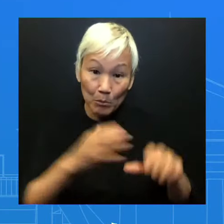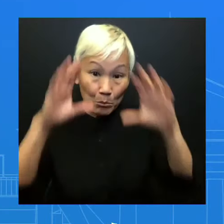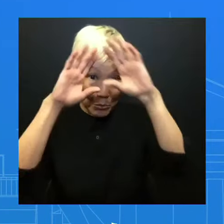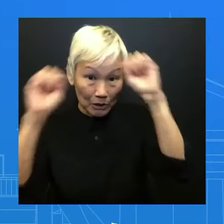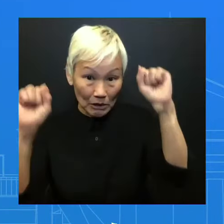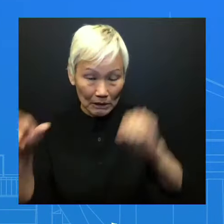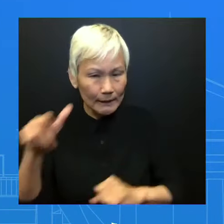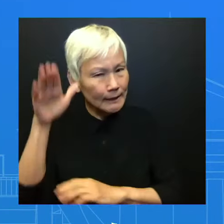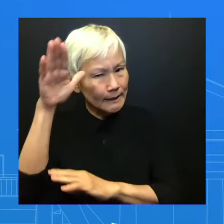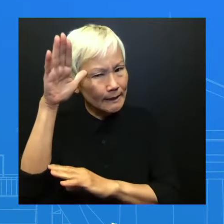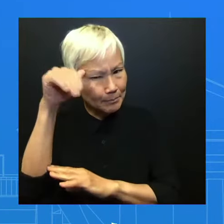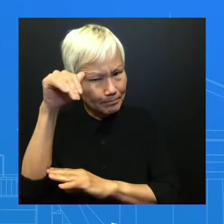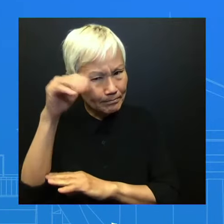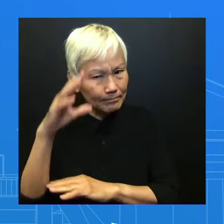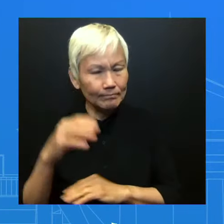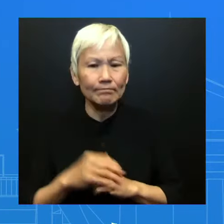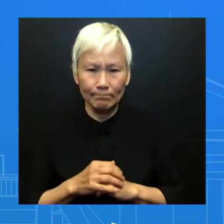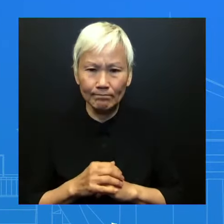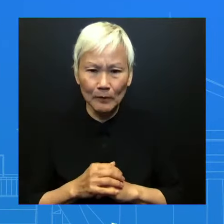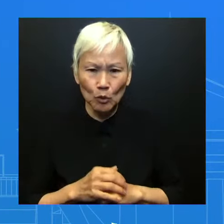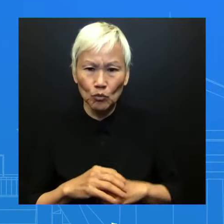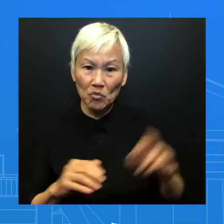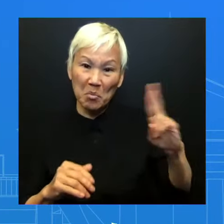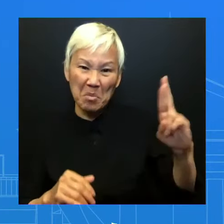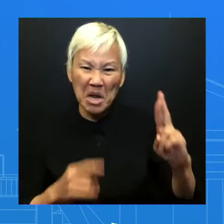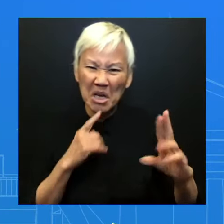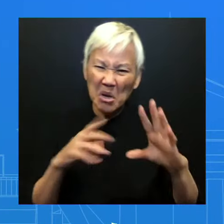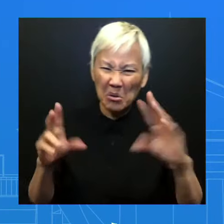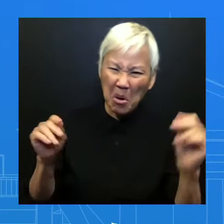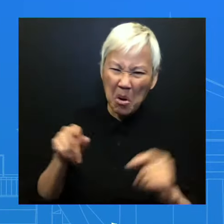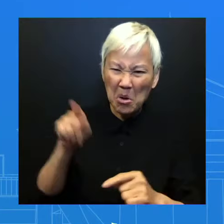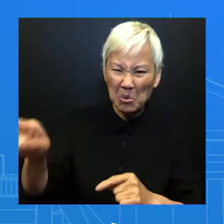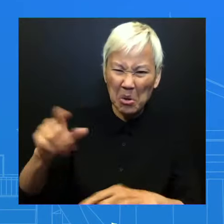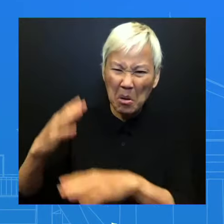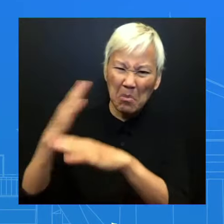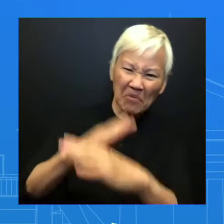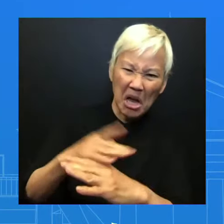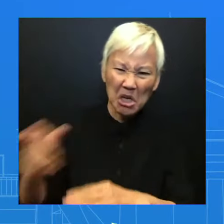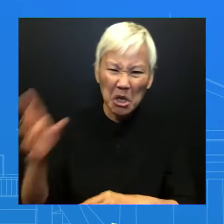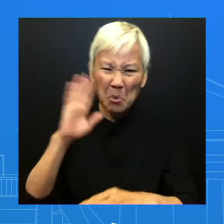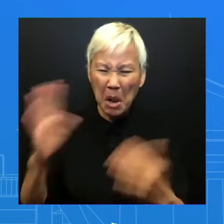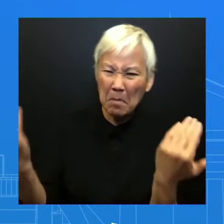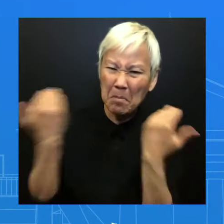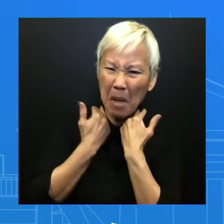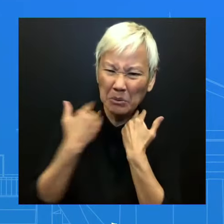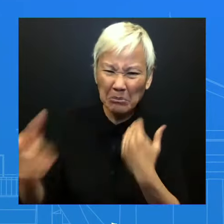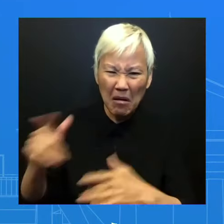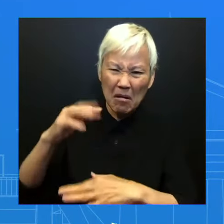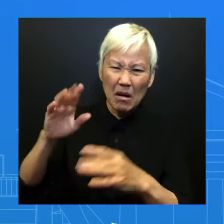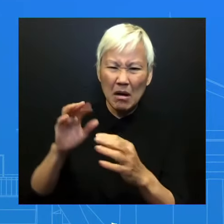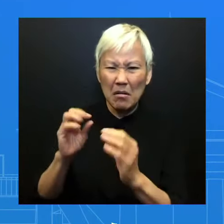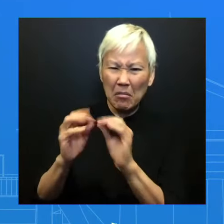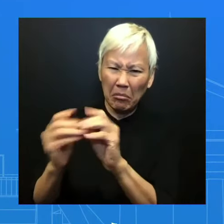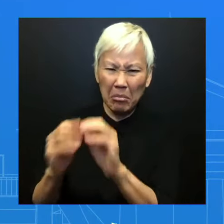is a hostage-taking and threatening a default that would cause a recession; cost about 8 -- cost up to 8 million jobs;